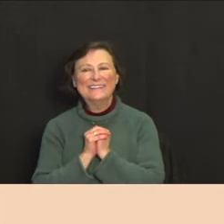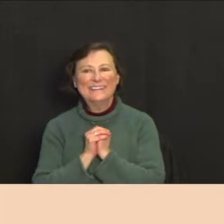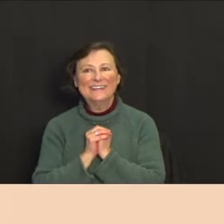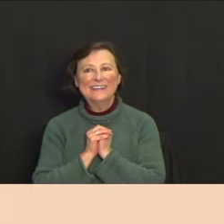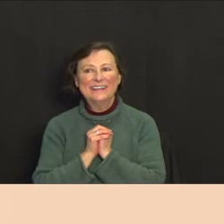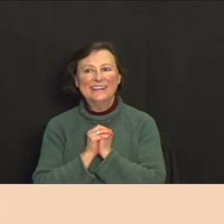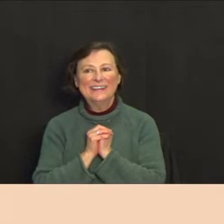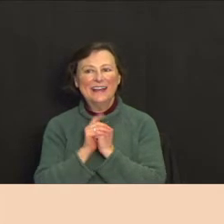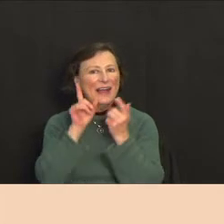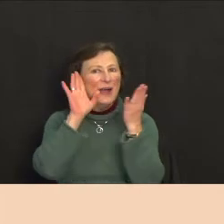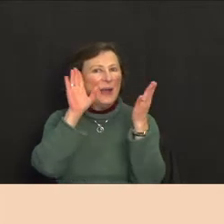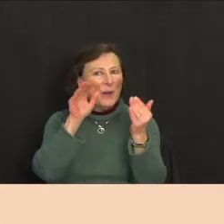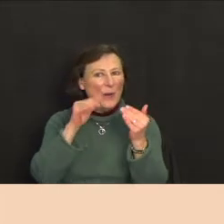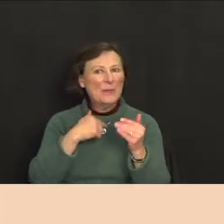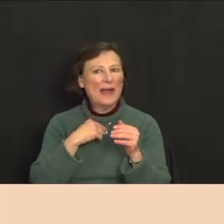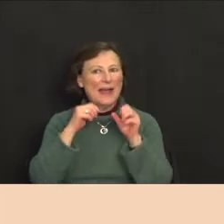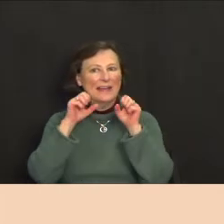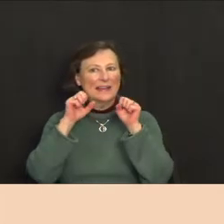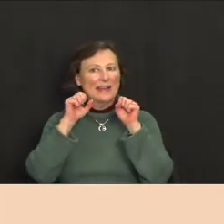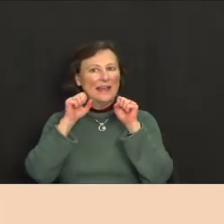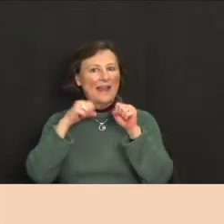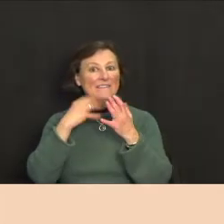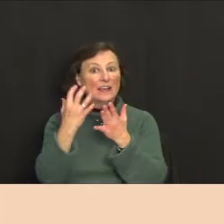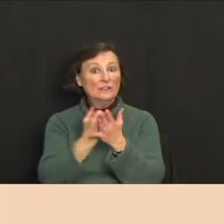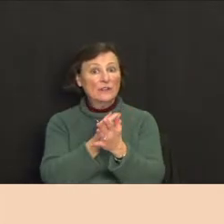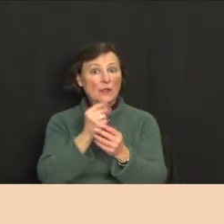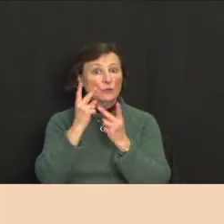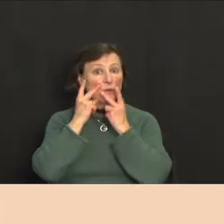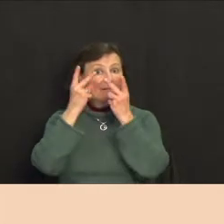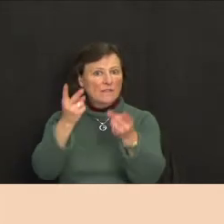I hope that I'll get a chance to visit that congregation someday